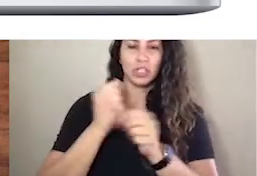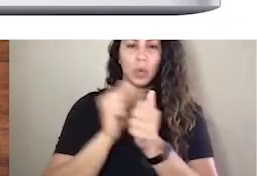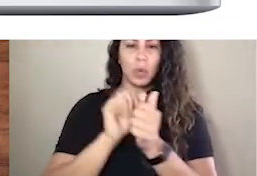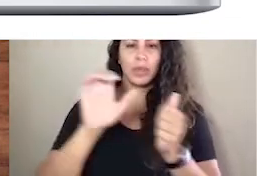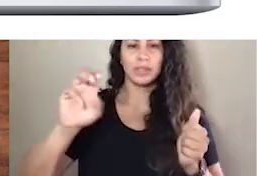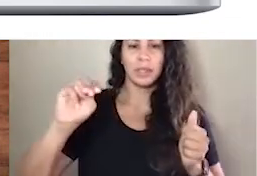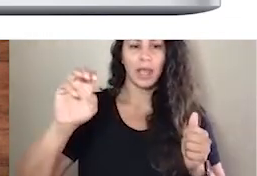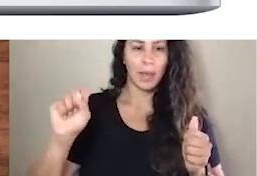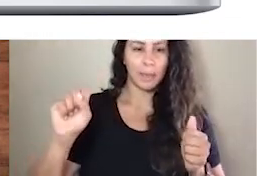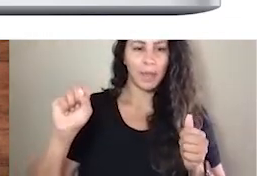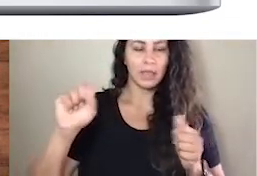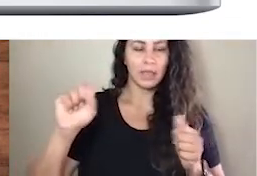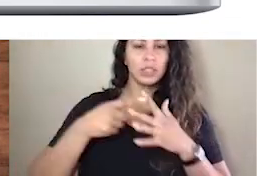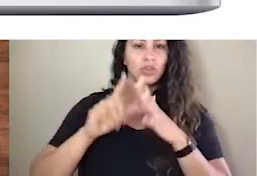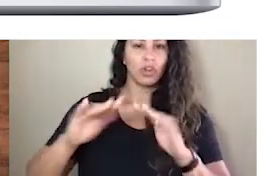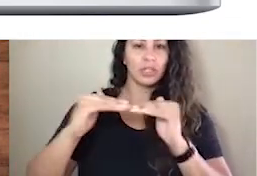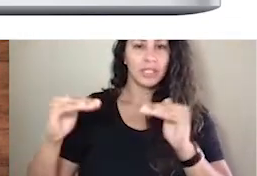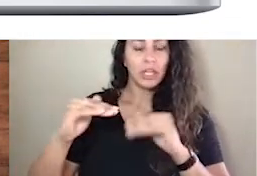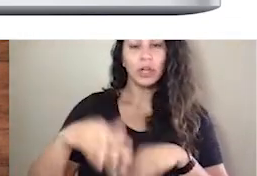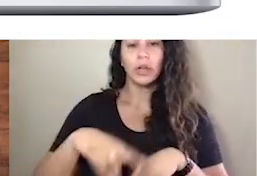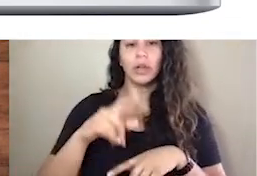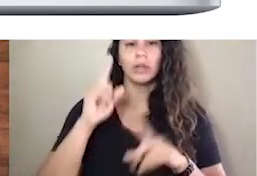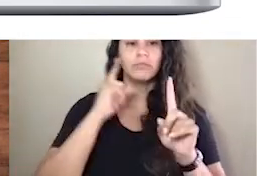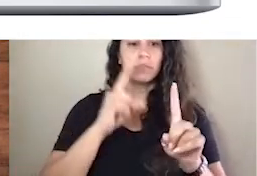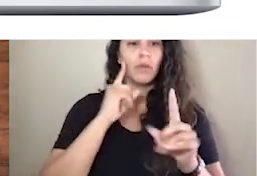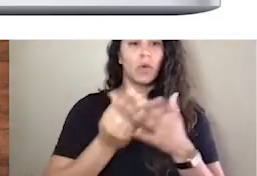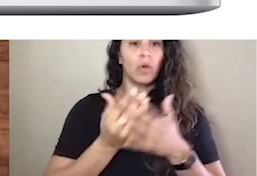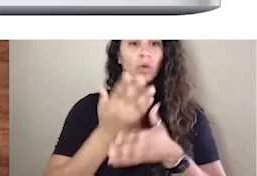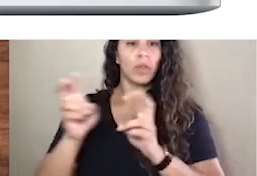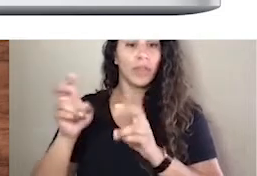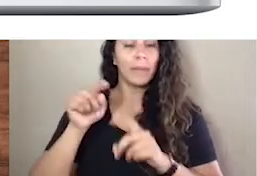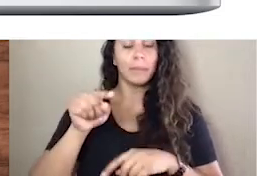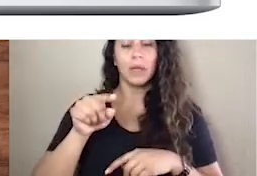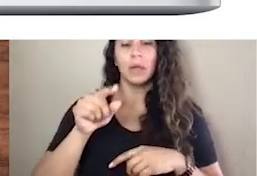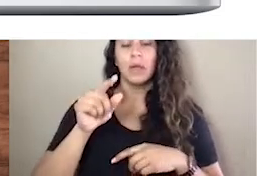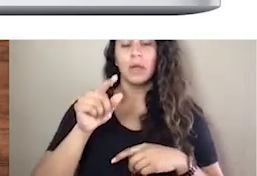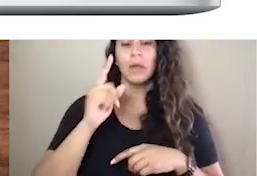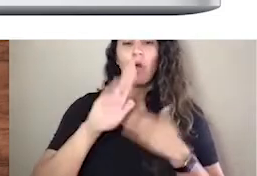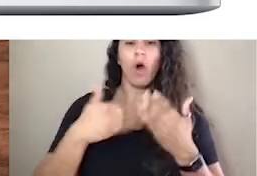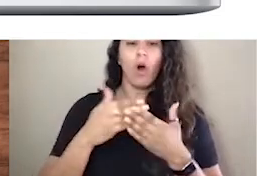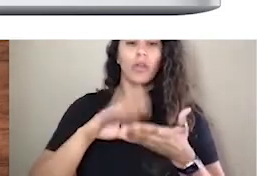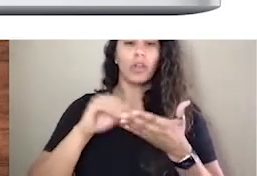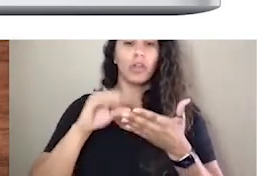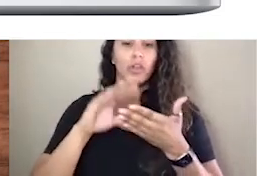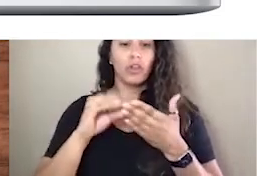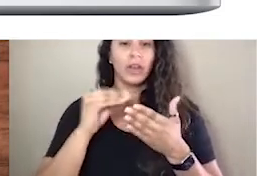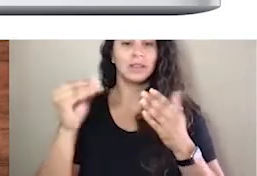TIER. AND THE GOAL WAS TO TAKE ALL THE LEARNINGS FROM CMS HUB